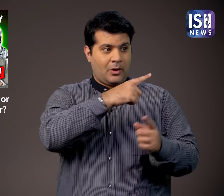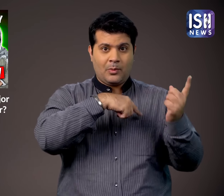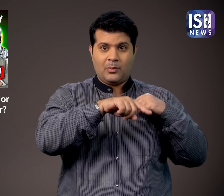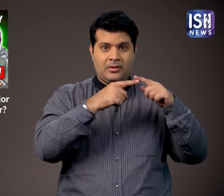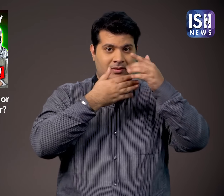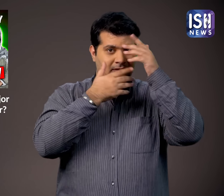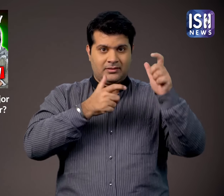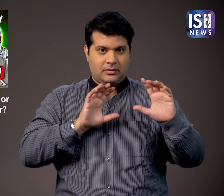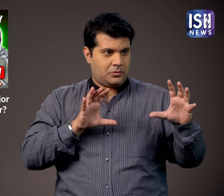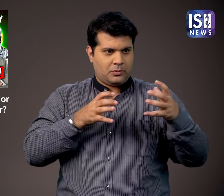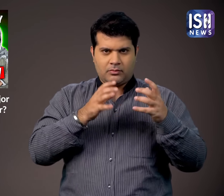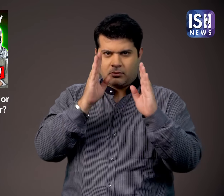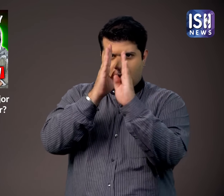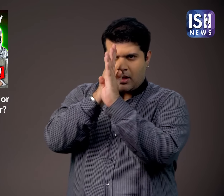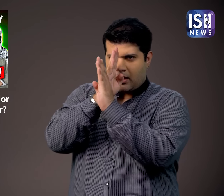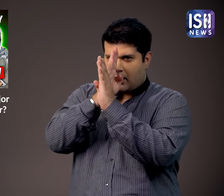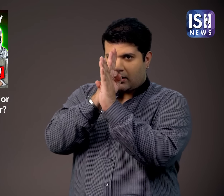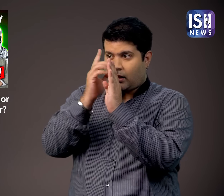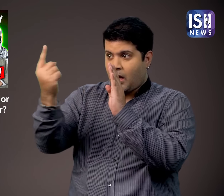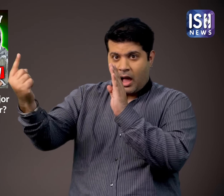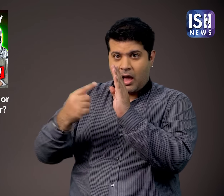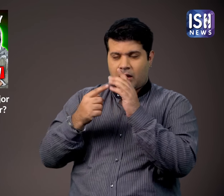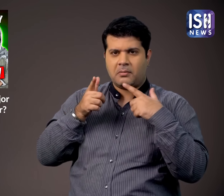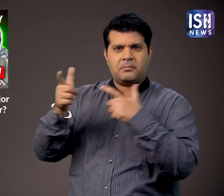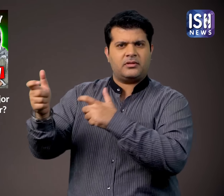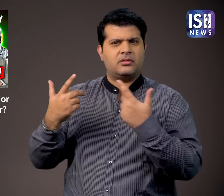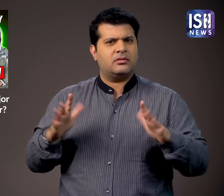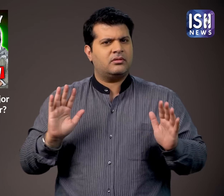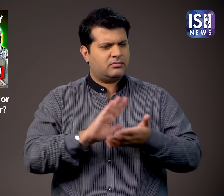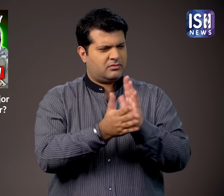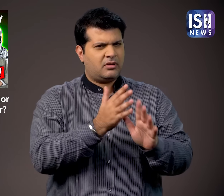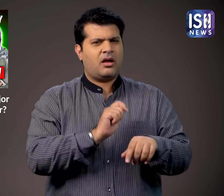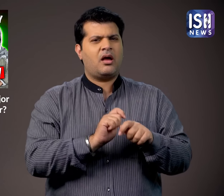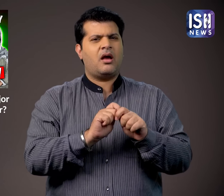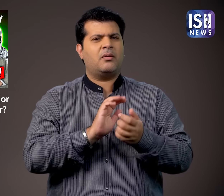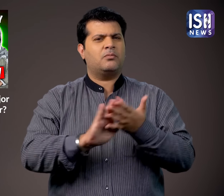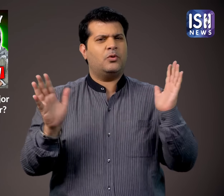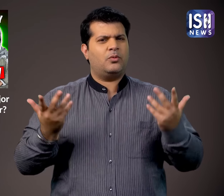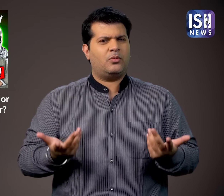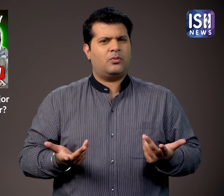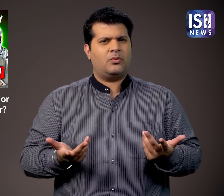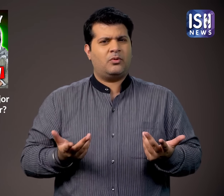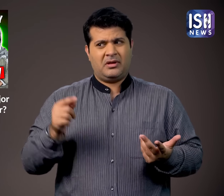a group of terrorists would ambush them and attack the soldiers.